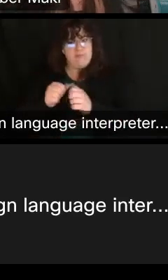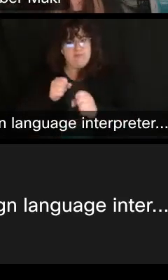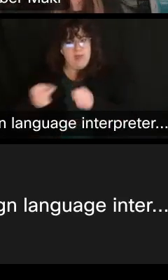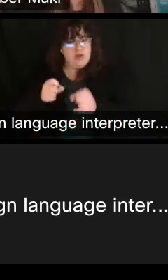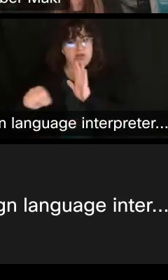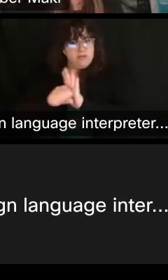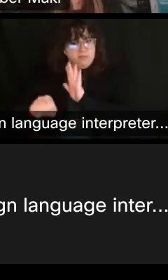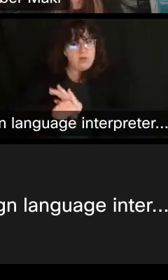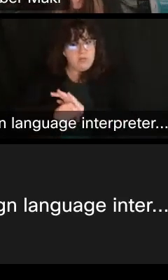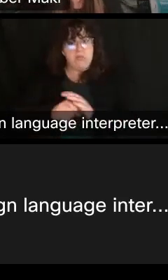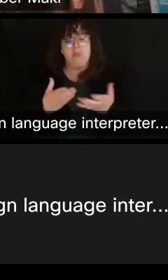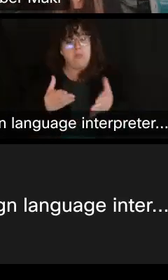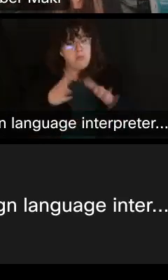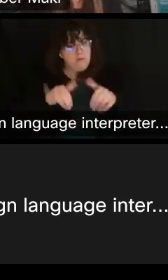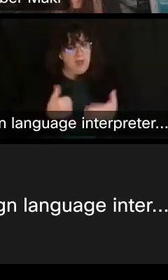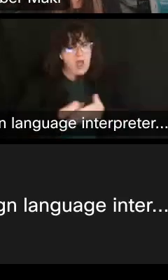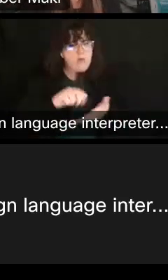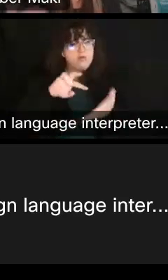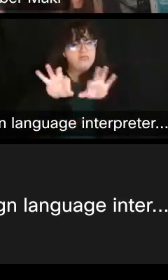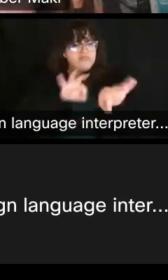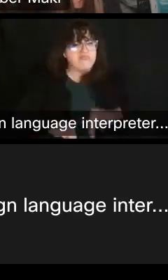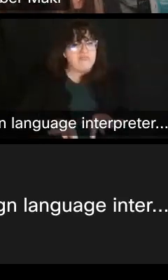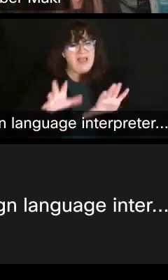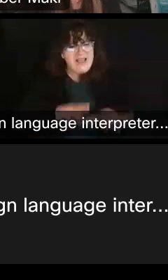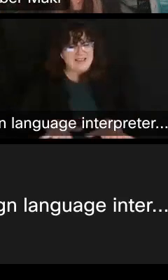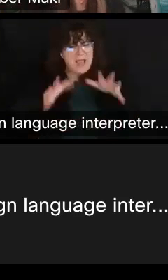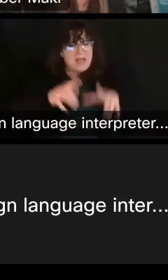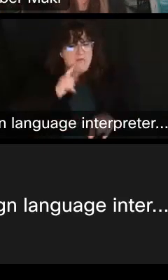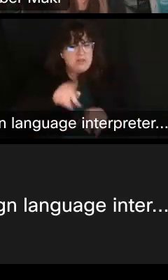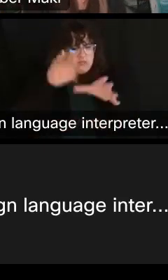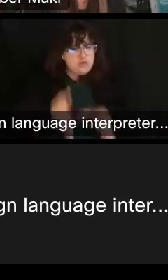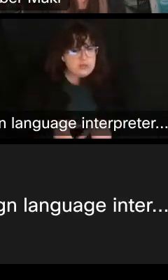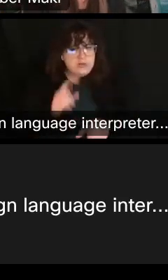anxiety. For that specific person what's it look and sound like when they are experiencing anxiety